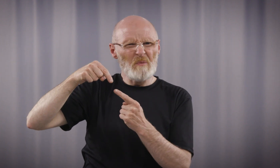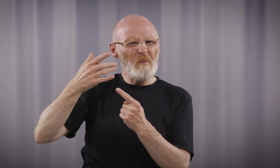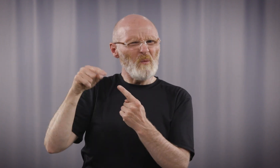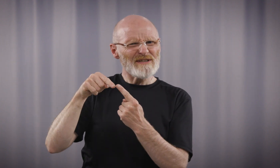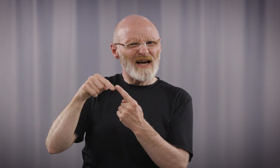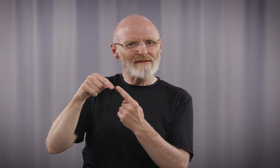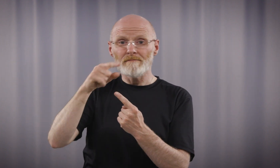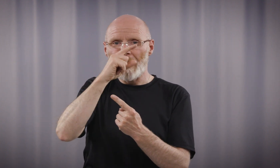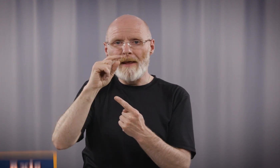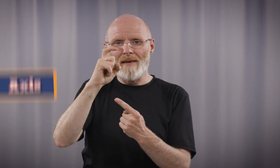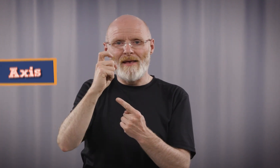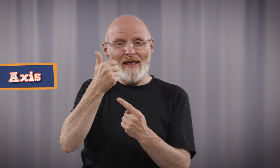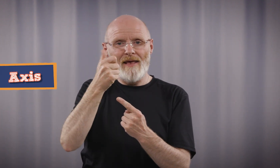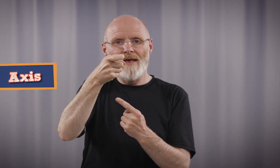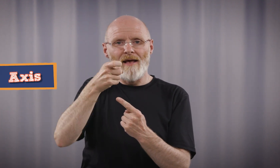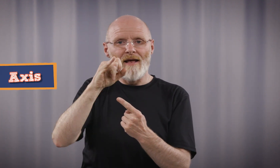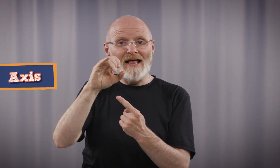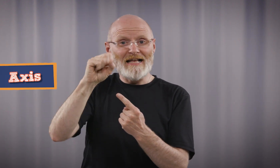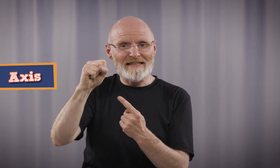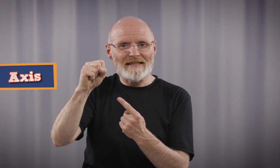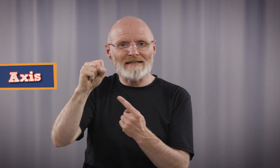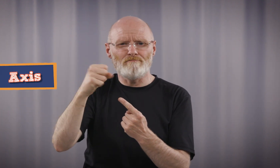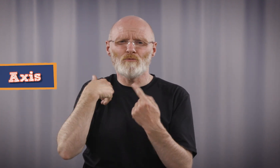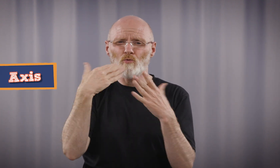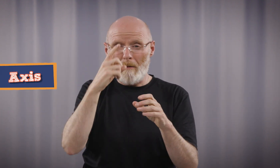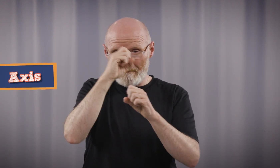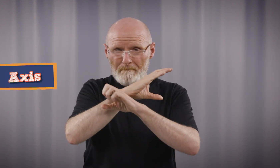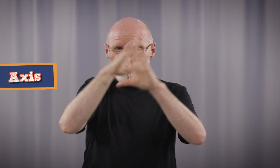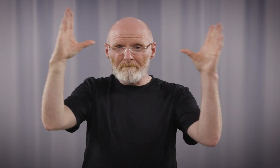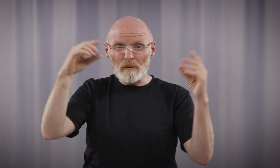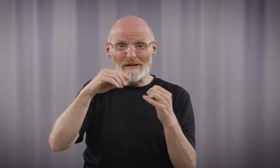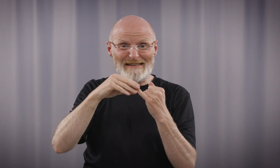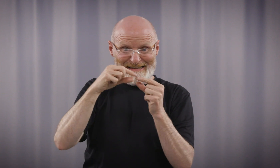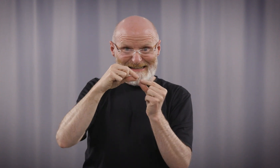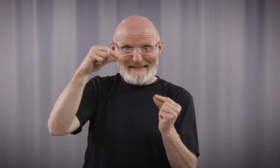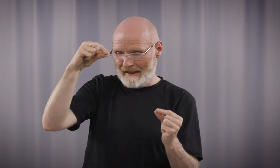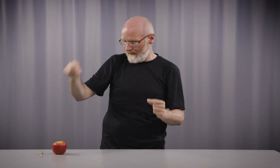And it spins around what's called an axis. I'll help you understand what this axis is.